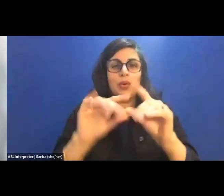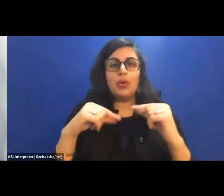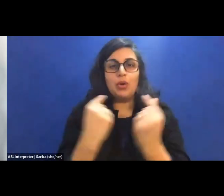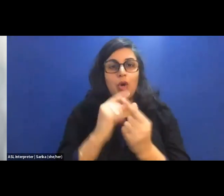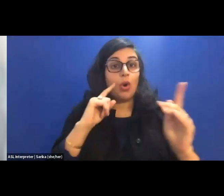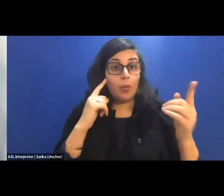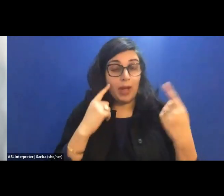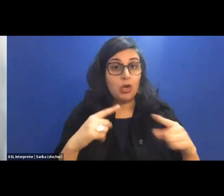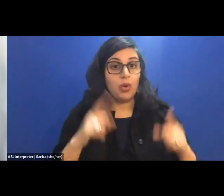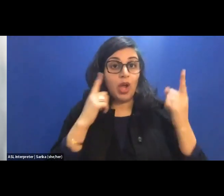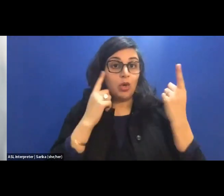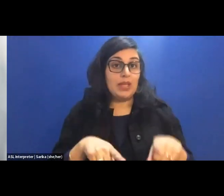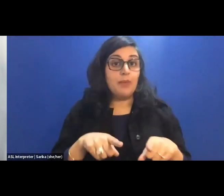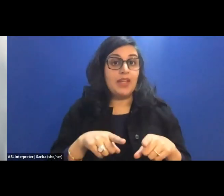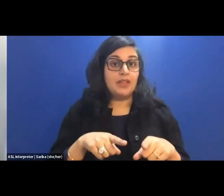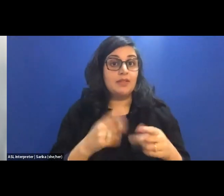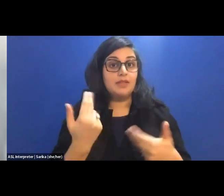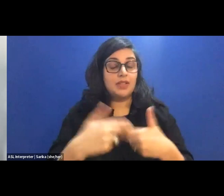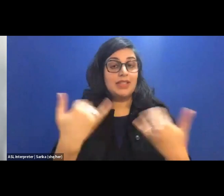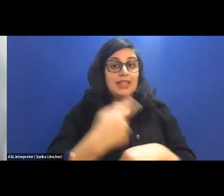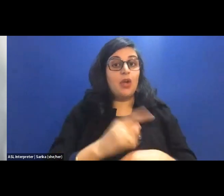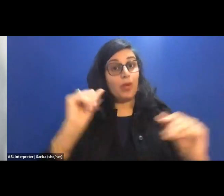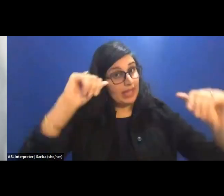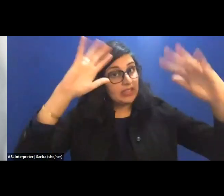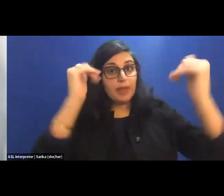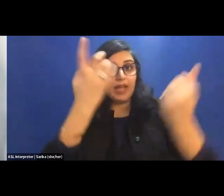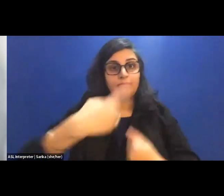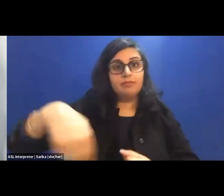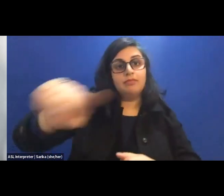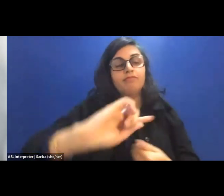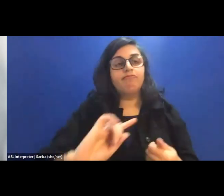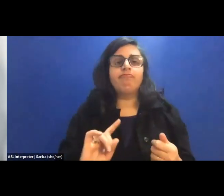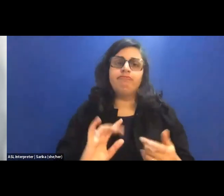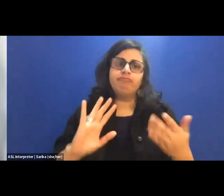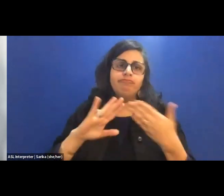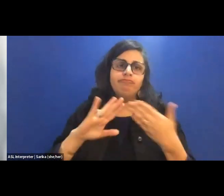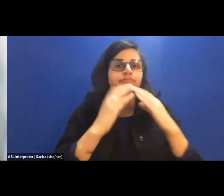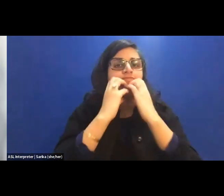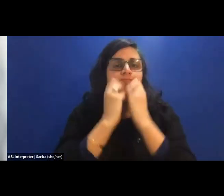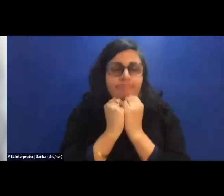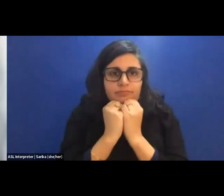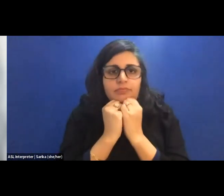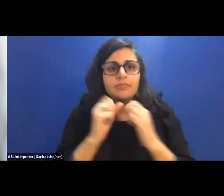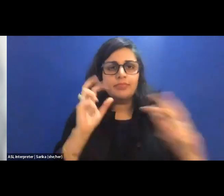generations. And before we dive in, I'd like to ground us today in group agreements by